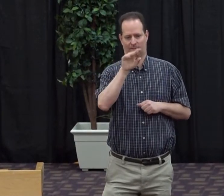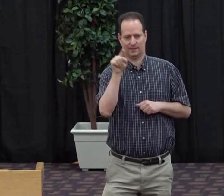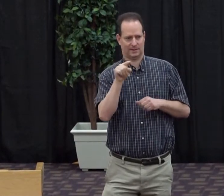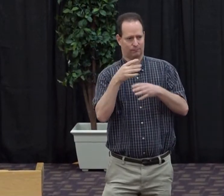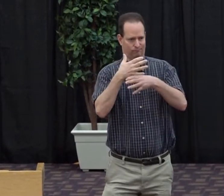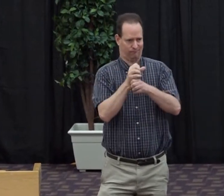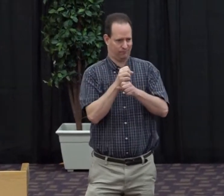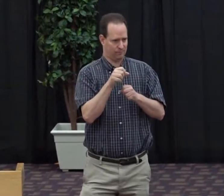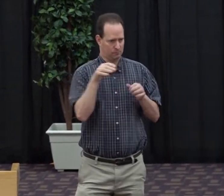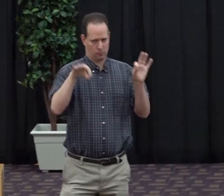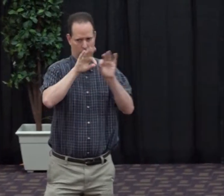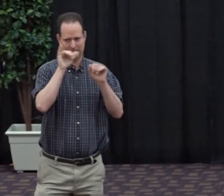the healthy zones.